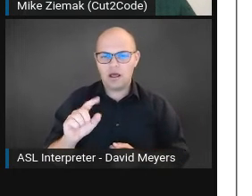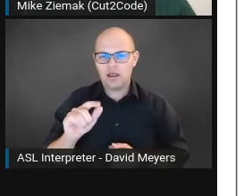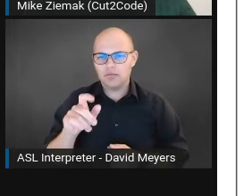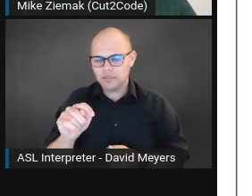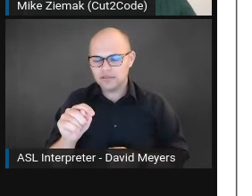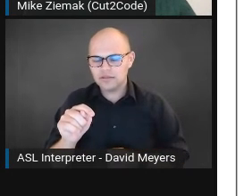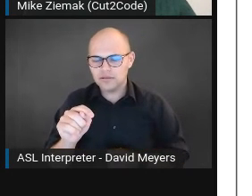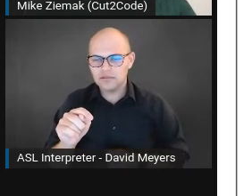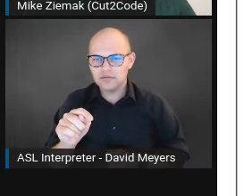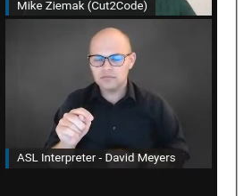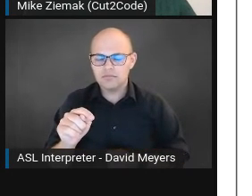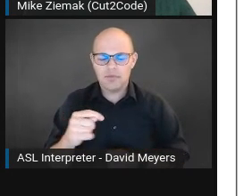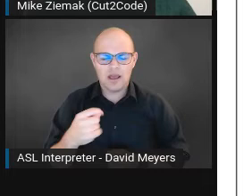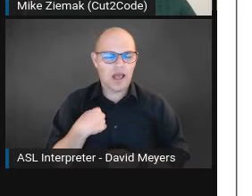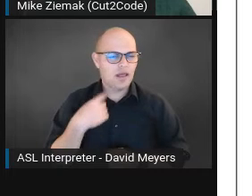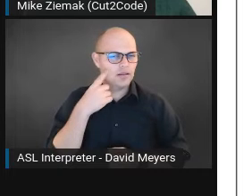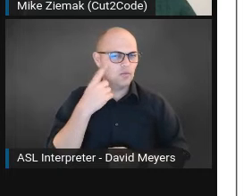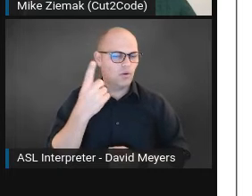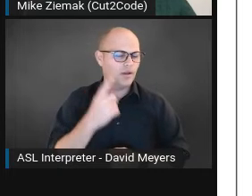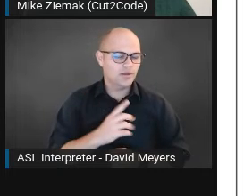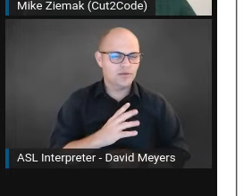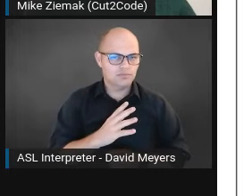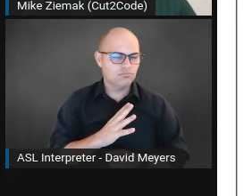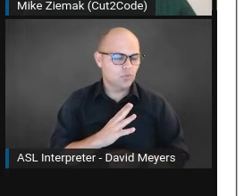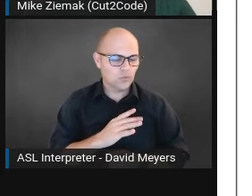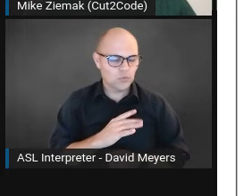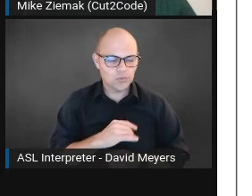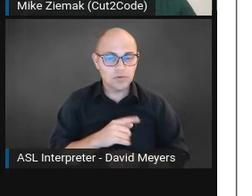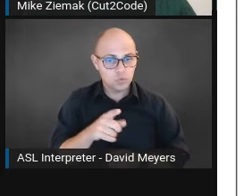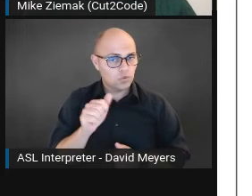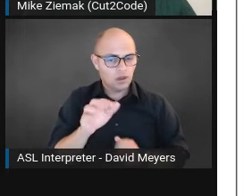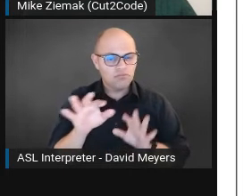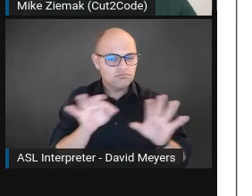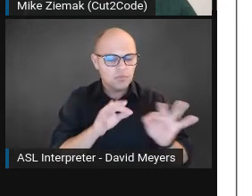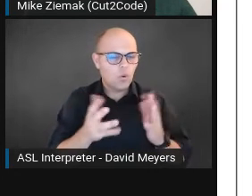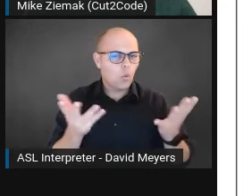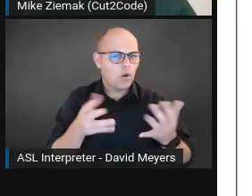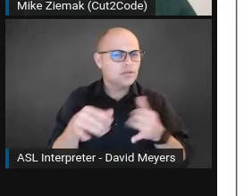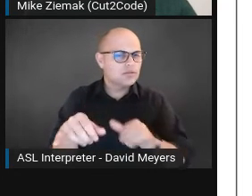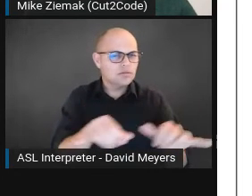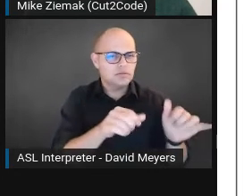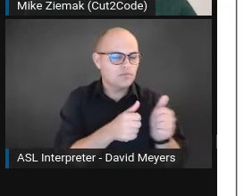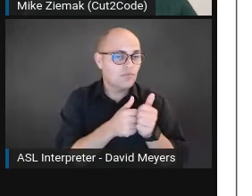The cool thing is that you can actually choose which standards you'd like to follow depending on your location.